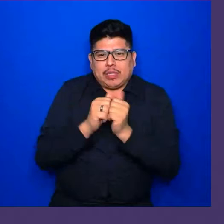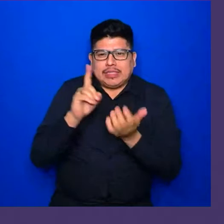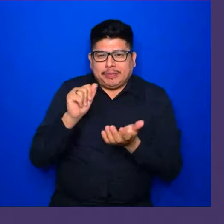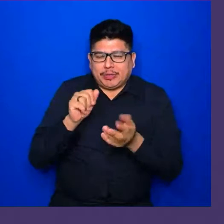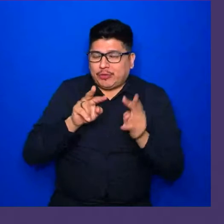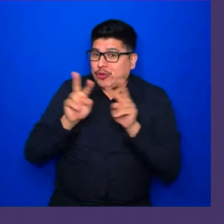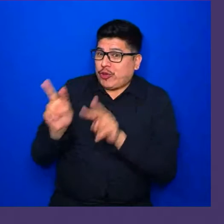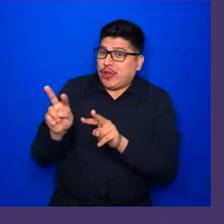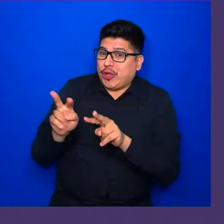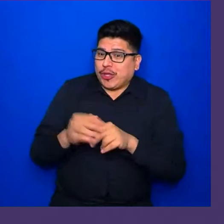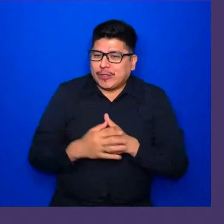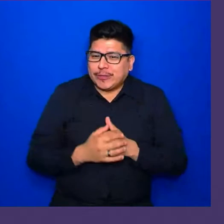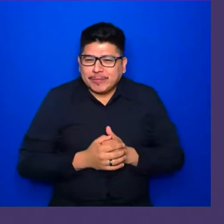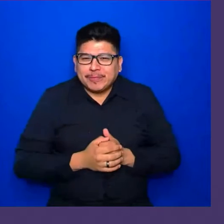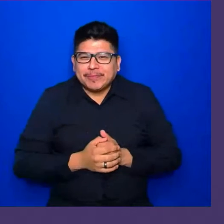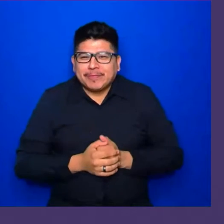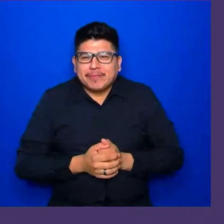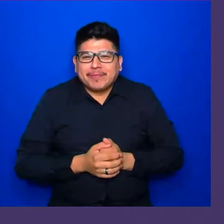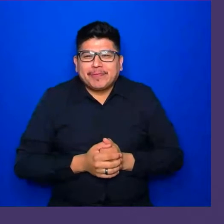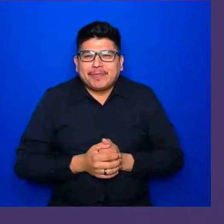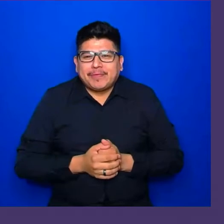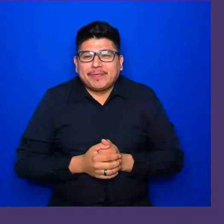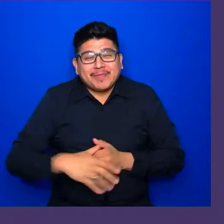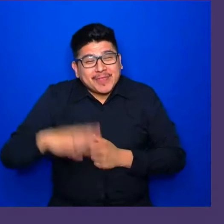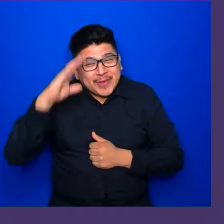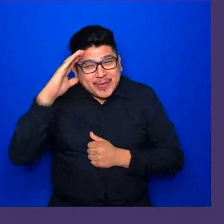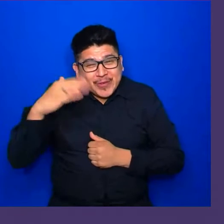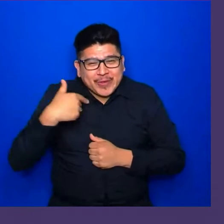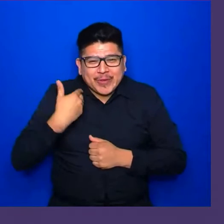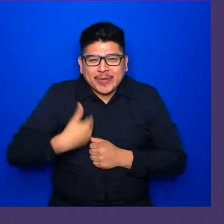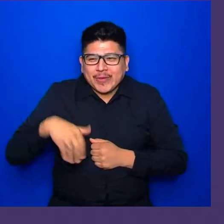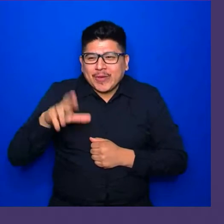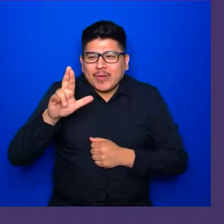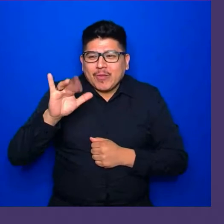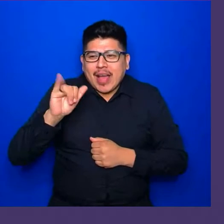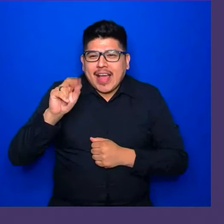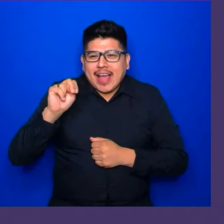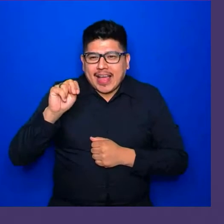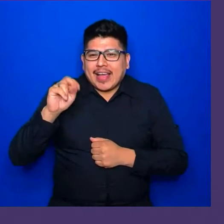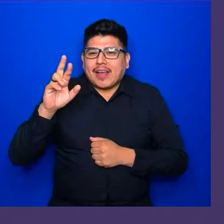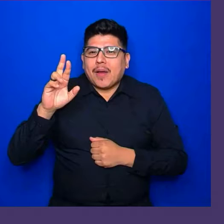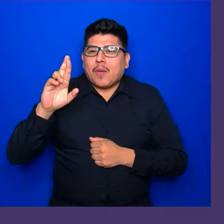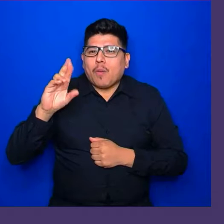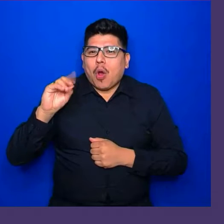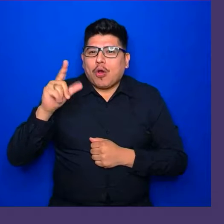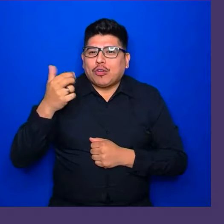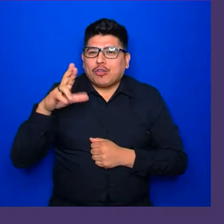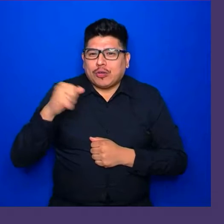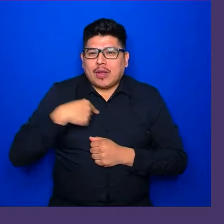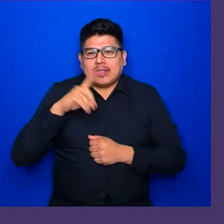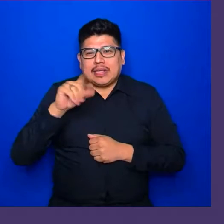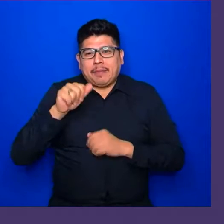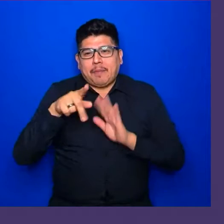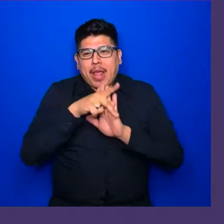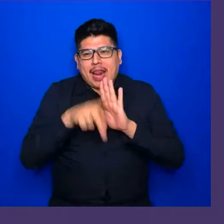Rylin Rodgers: Hi. I'm Rylin Rodgers, the Disability Policy Advisor here at Microsoft. I'm delighted today to join in conversation with